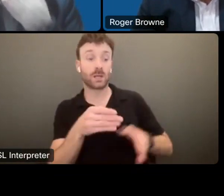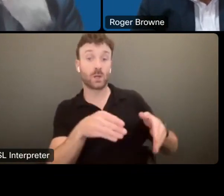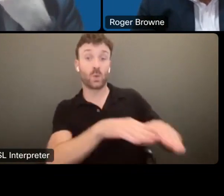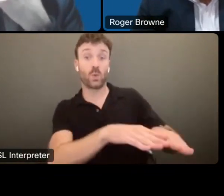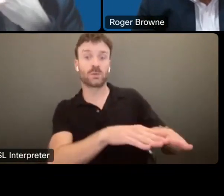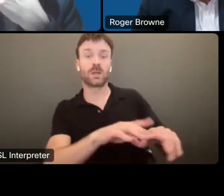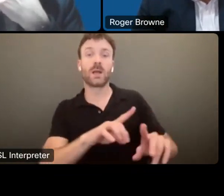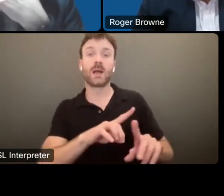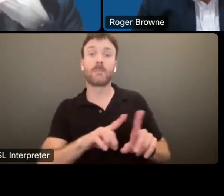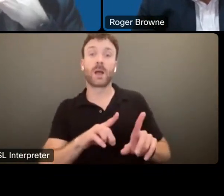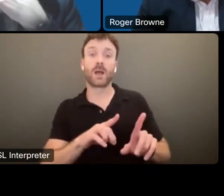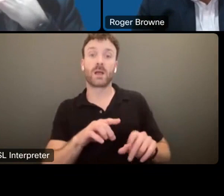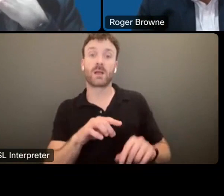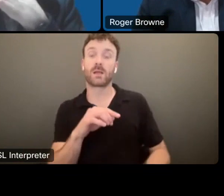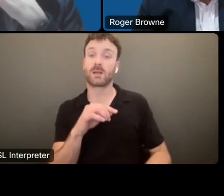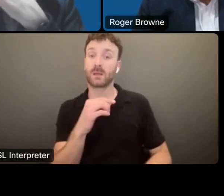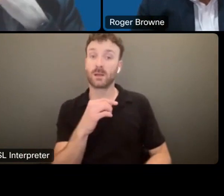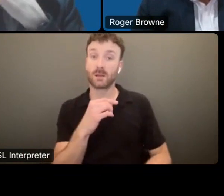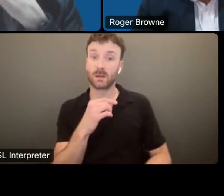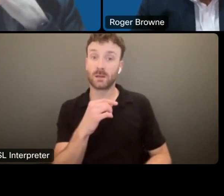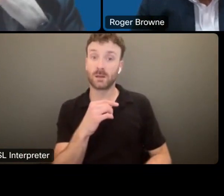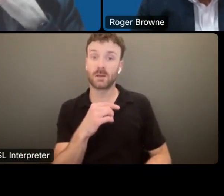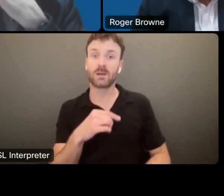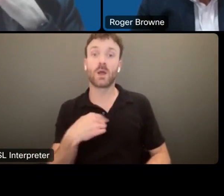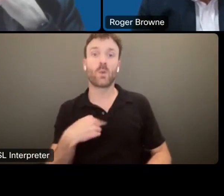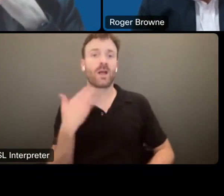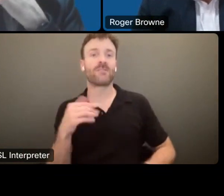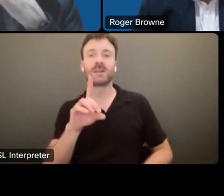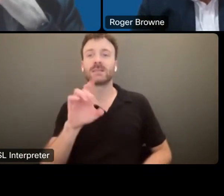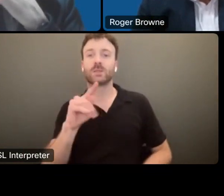an impact to the cycling infrastructure whereby there's a detail or there's an impact to the